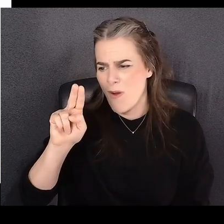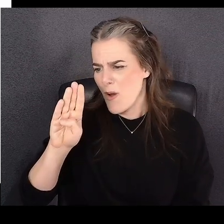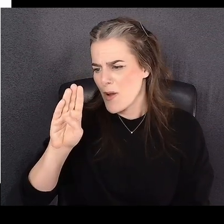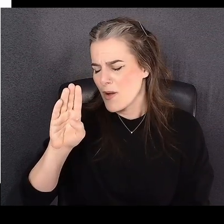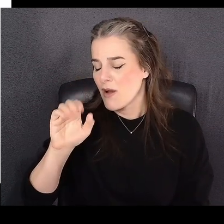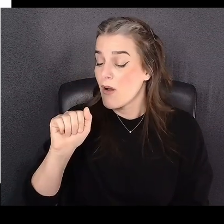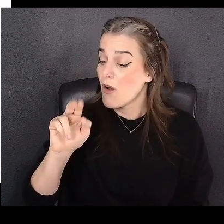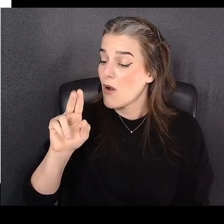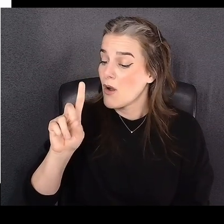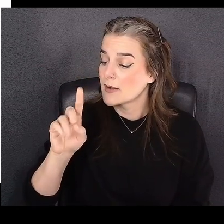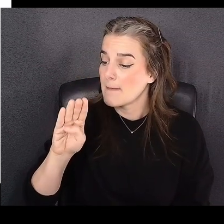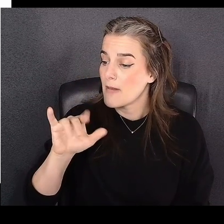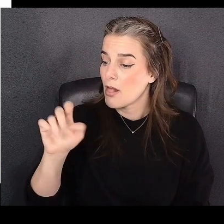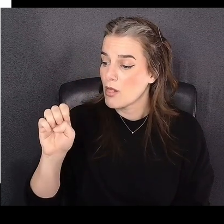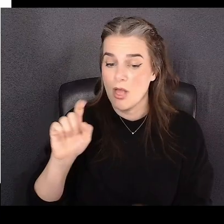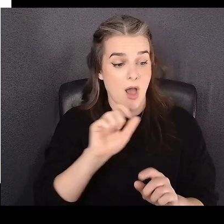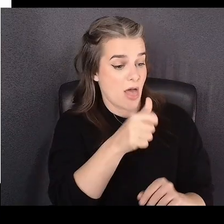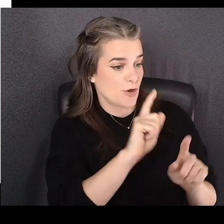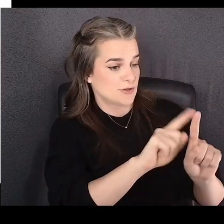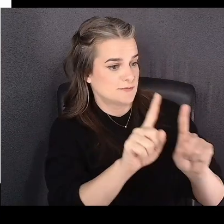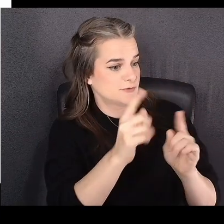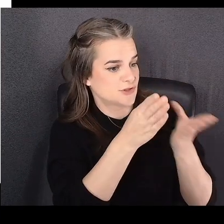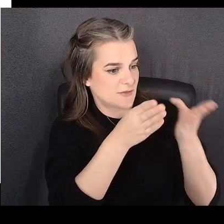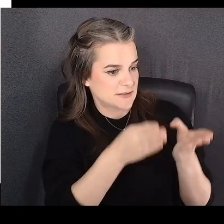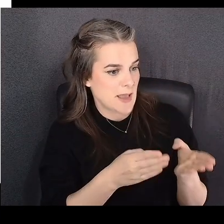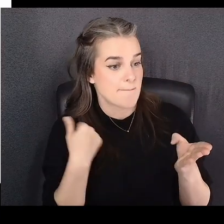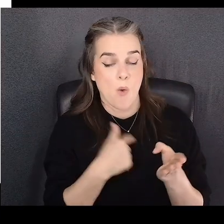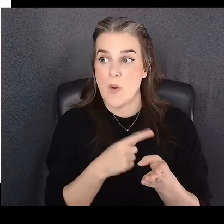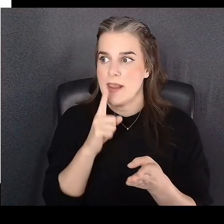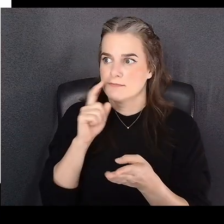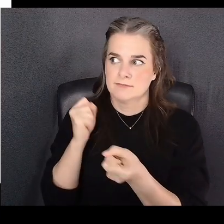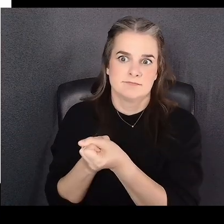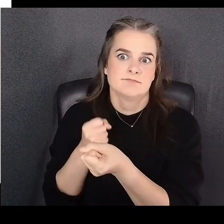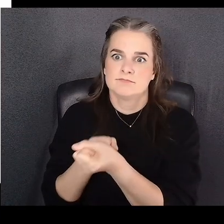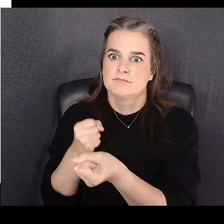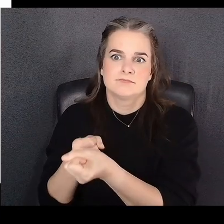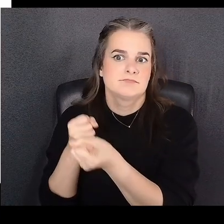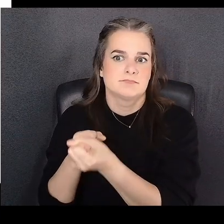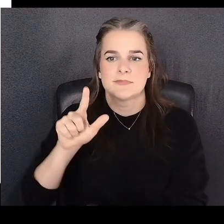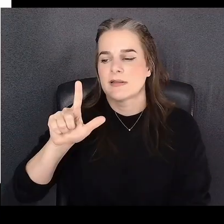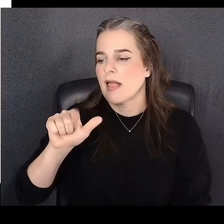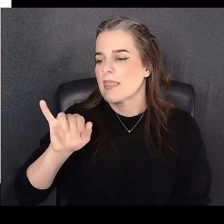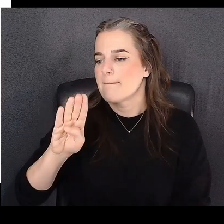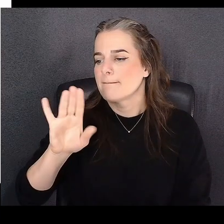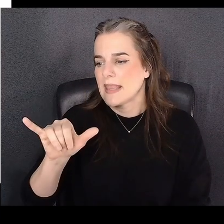But the big one that we love to promote is Libby. So Libby is a free app as well as a free service.